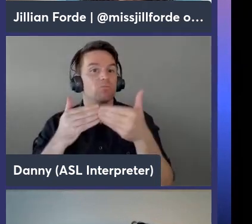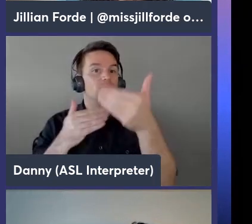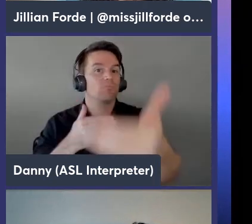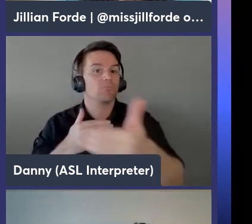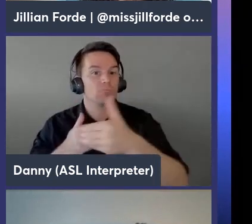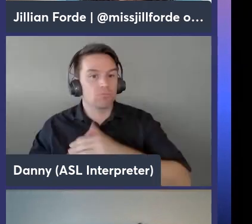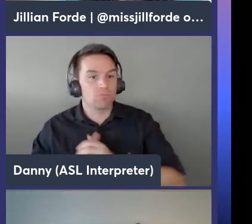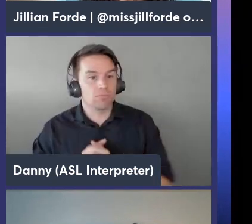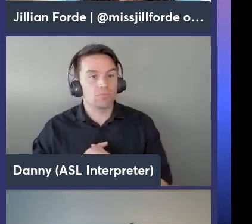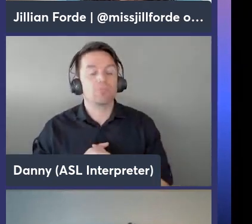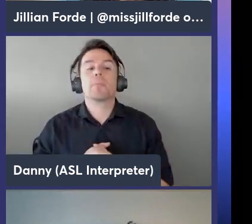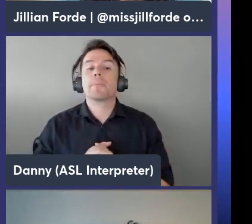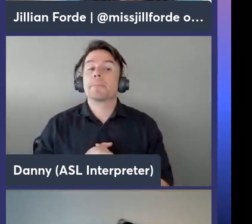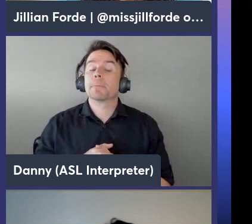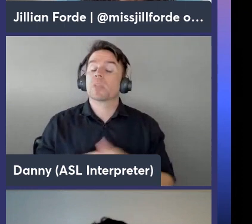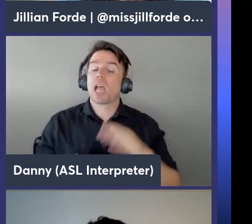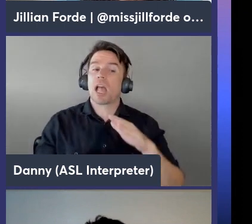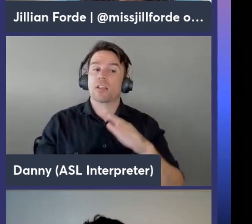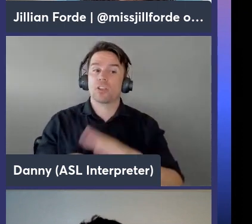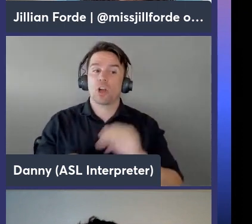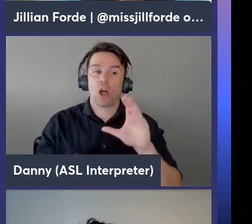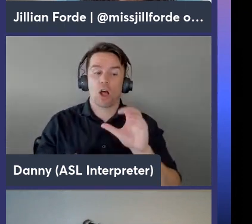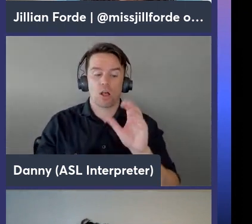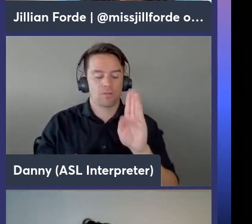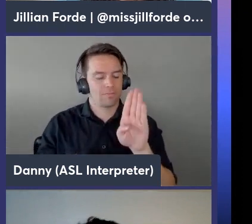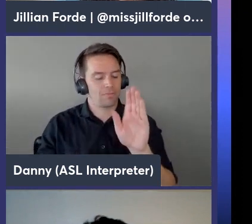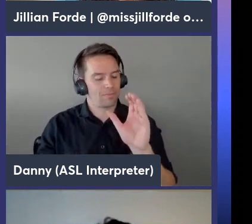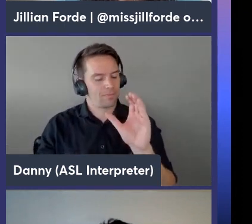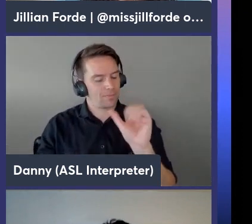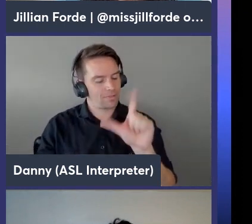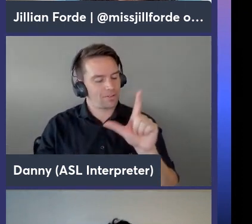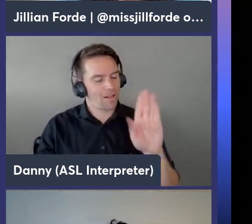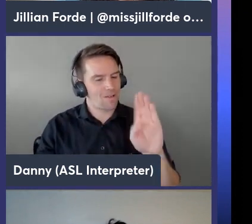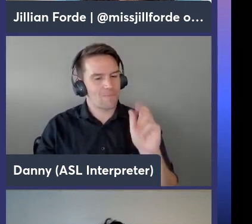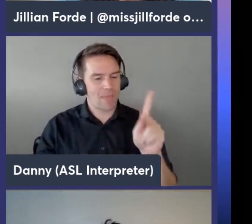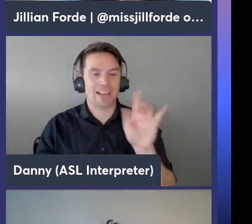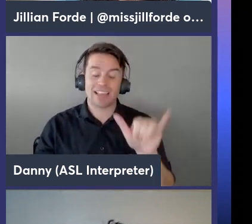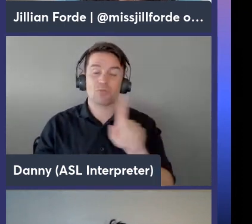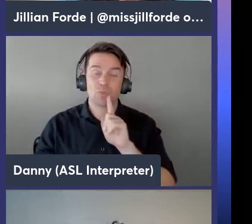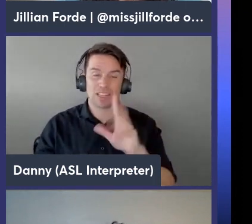is something that's super cool. And I'm actually gonna demonstrate that. I think this is the thing I wanna demo in the workshop.